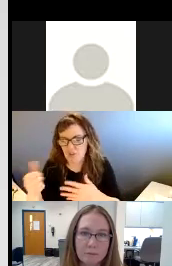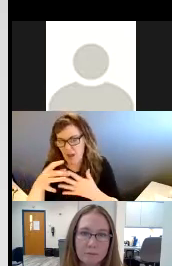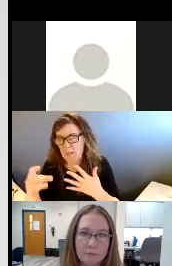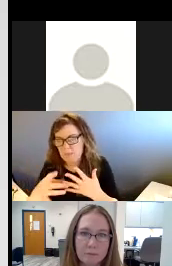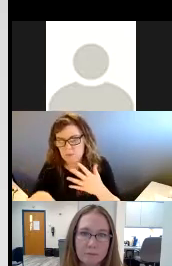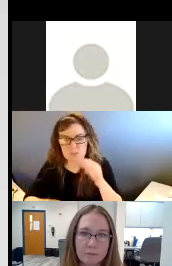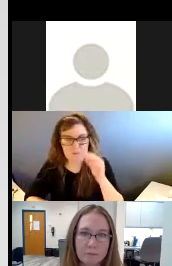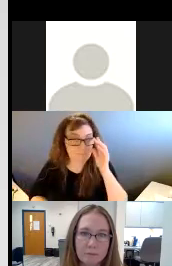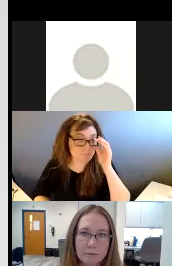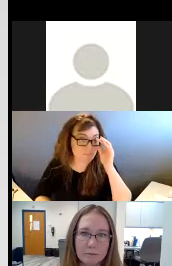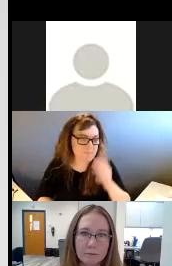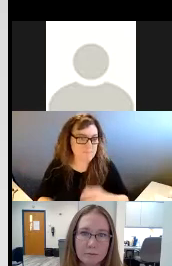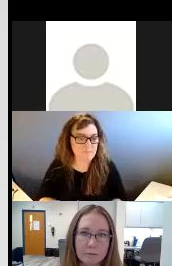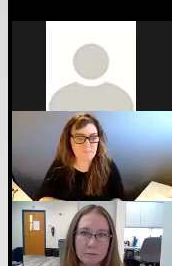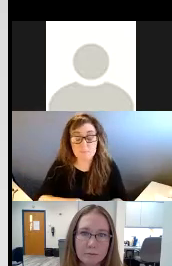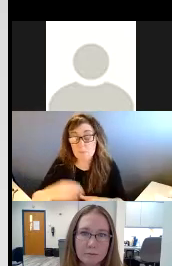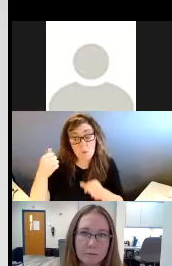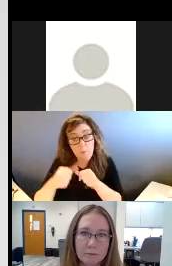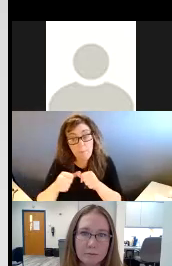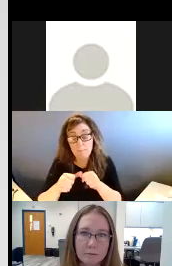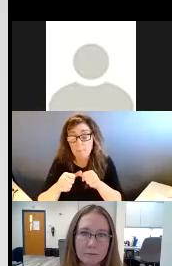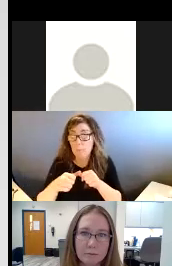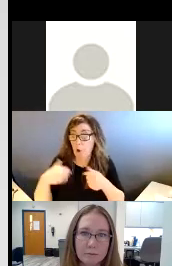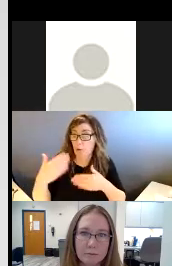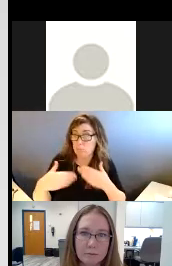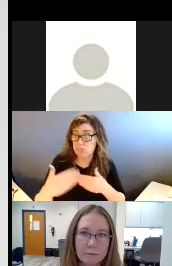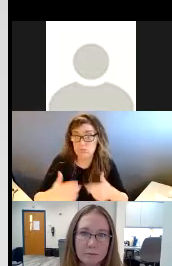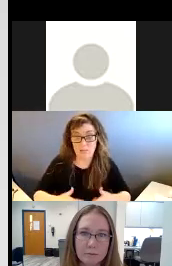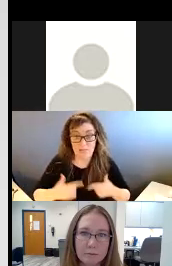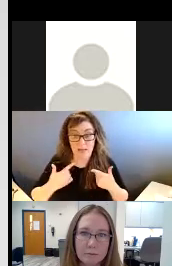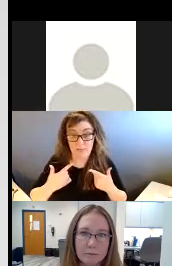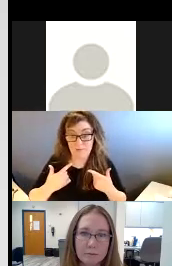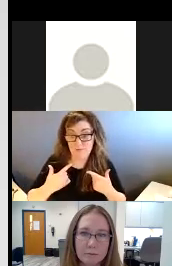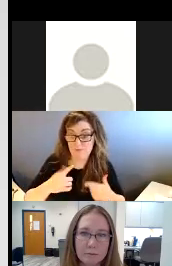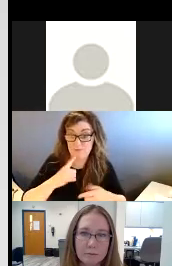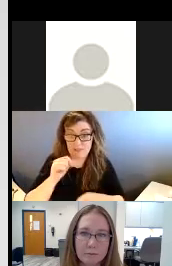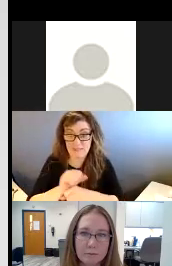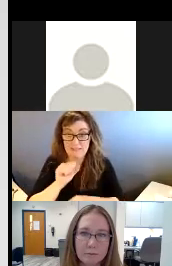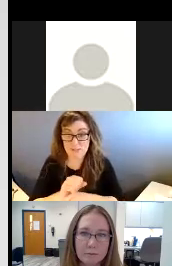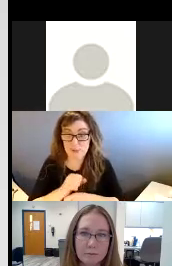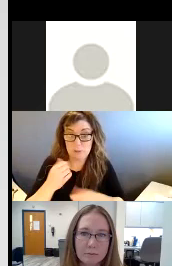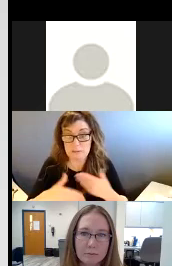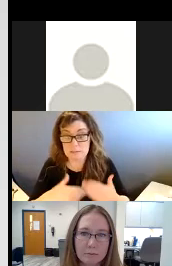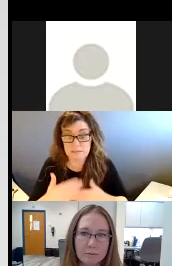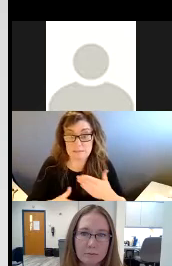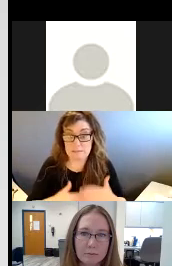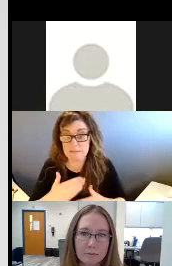ALL OF THIS IS BEING DONE IN A LIVE FORMAT, A LIVE ZOOM MEETING, SO THE THERAPIST CAN DIRECT THEM IN REAL TIME WHAT INFORMATION THEY WANT